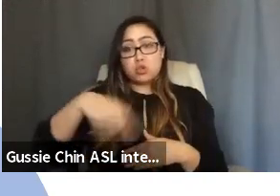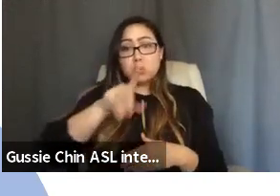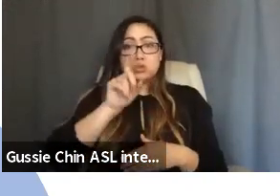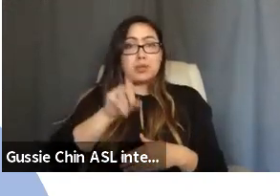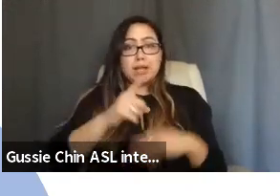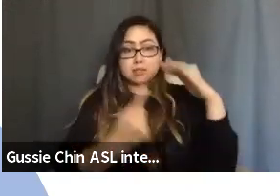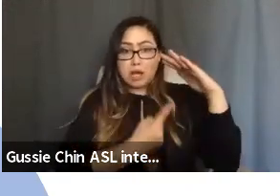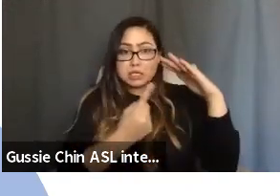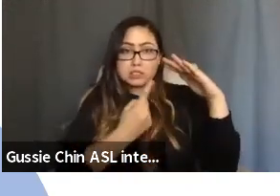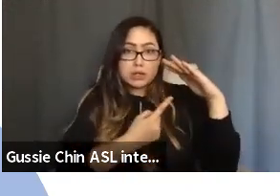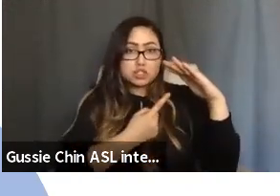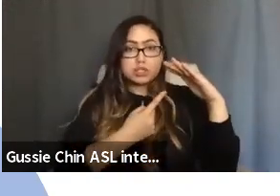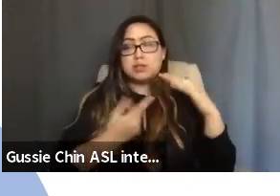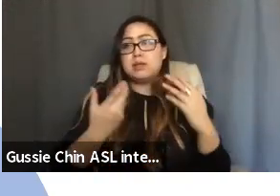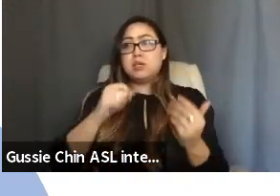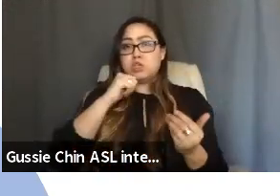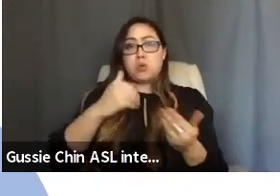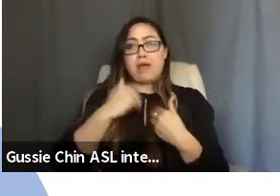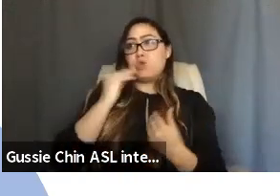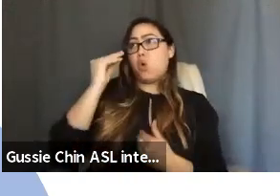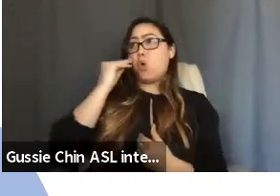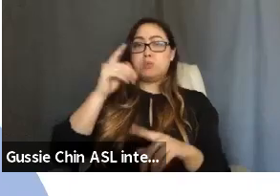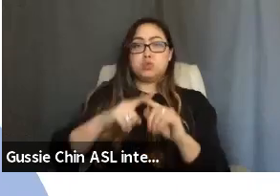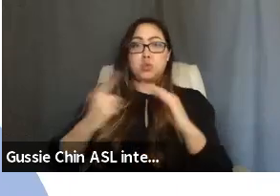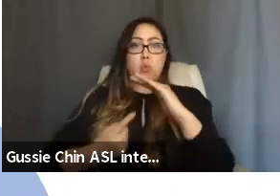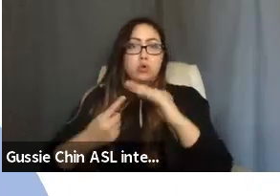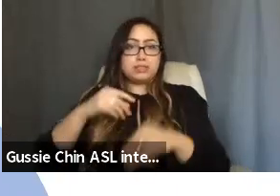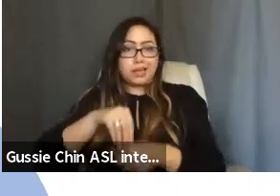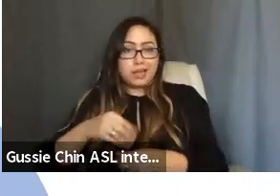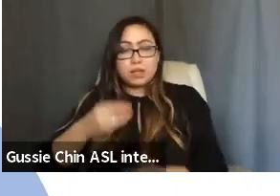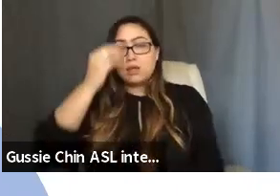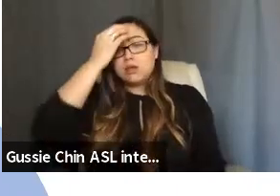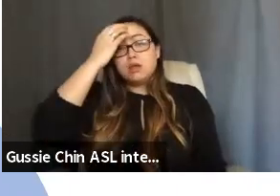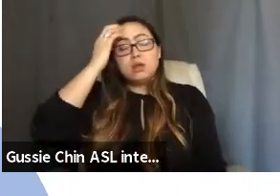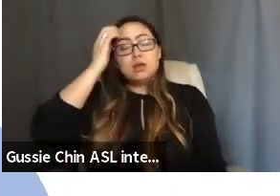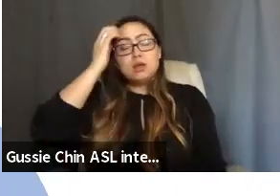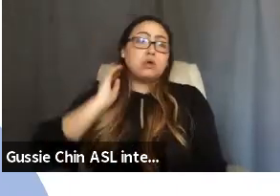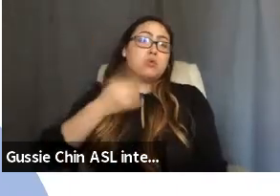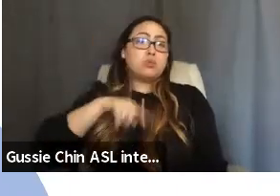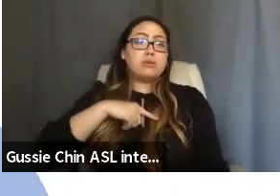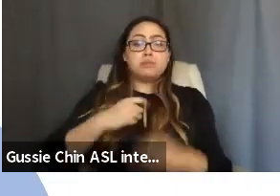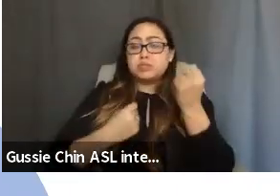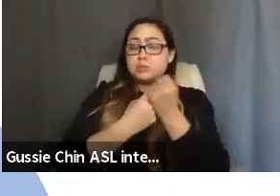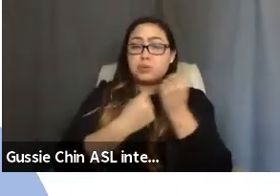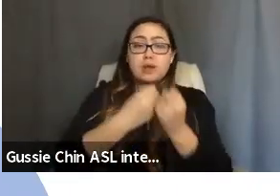and quarantine and don't have a home to quarantine in. We are supporting food banks and food pantries